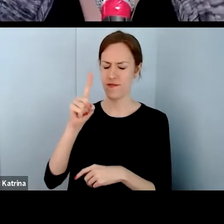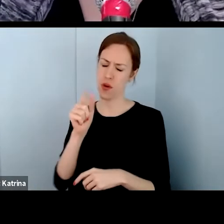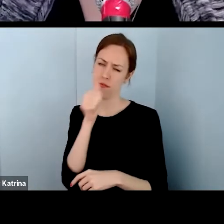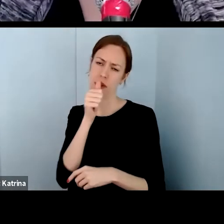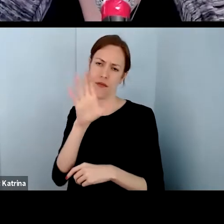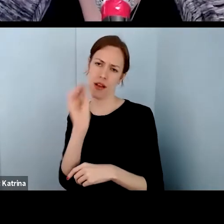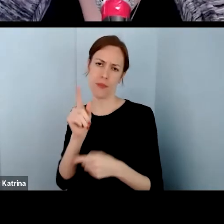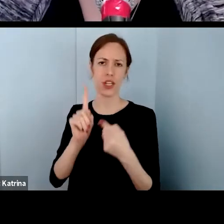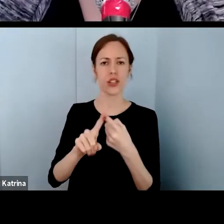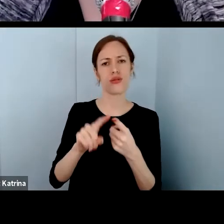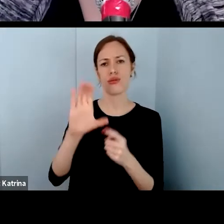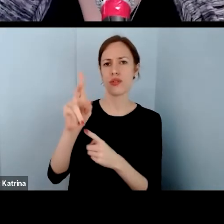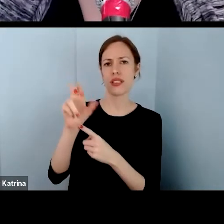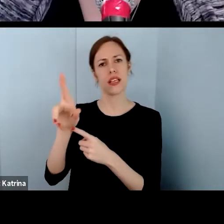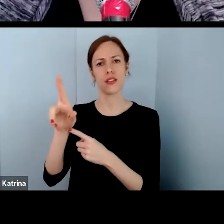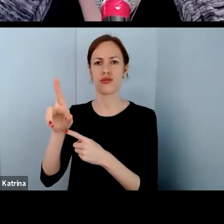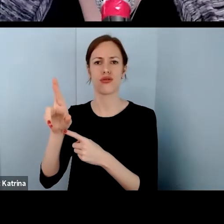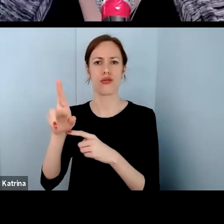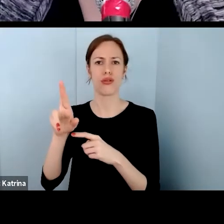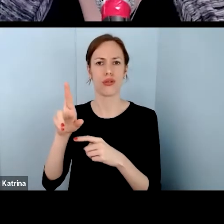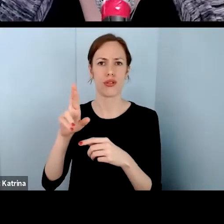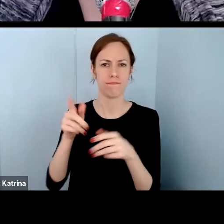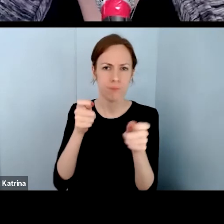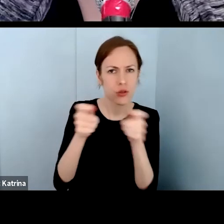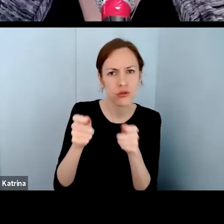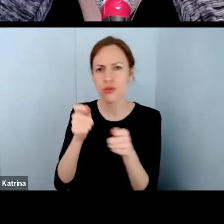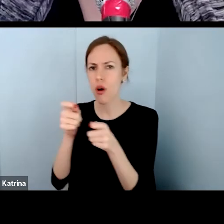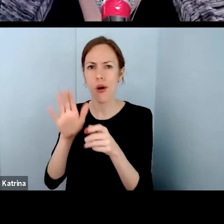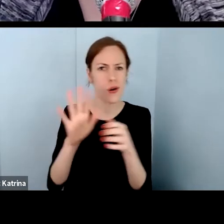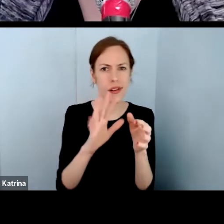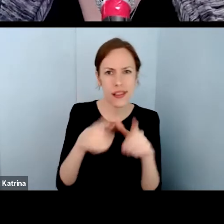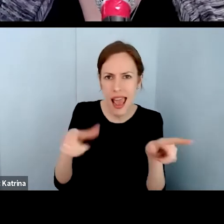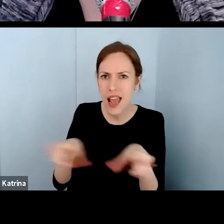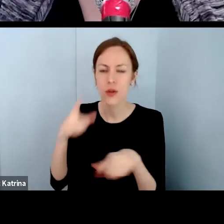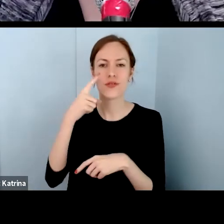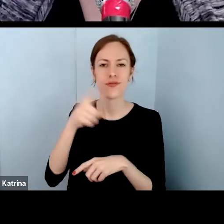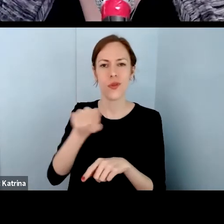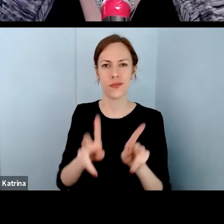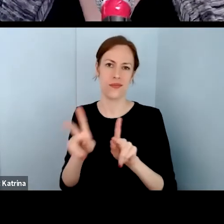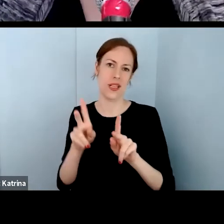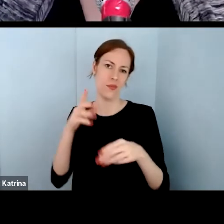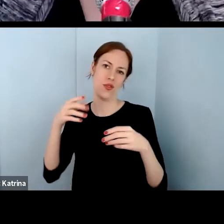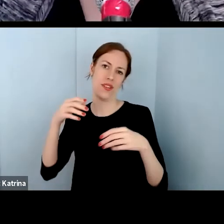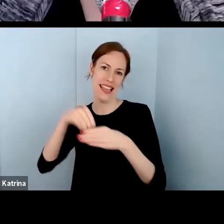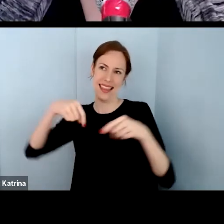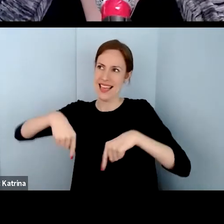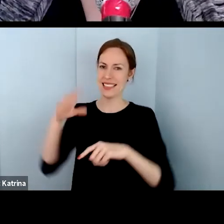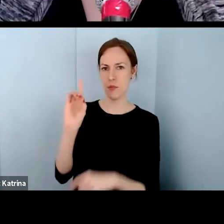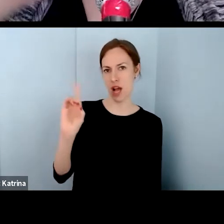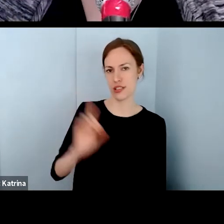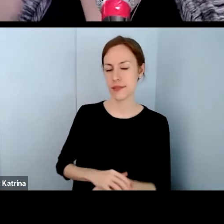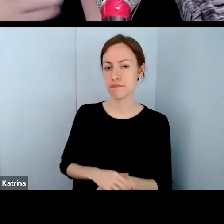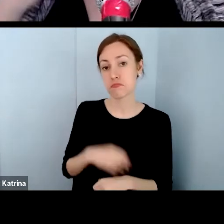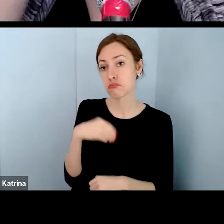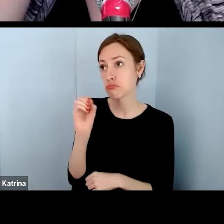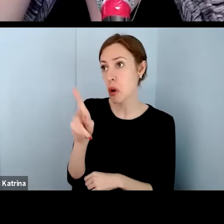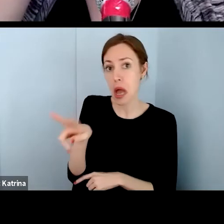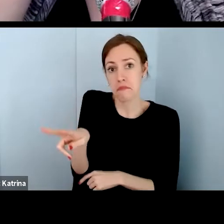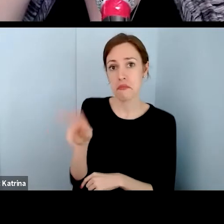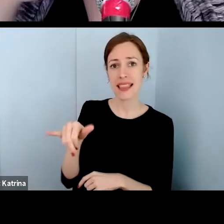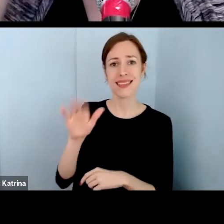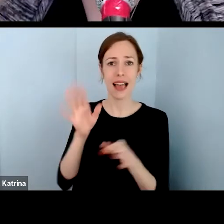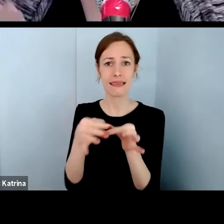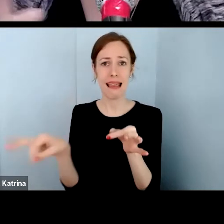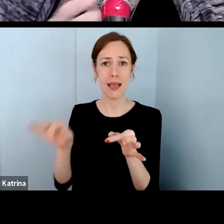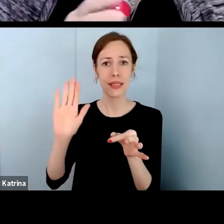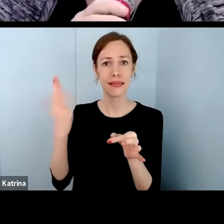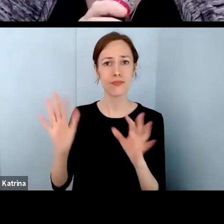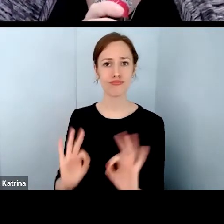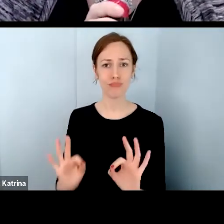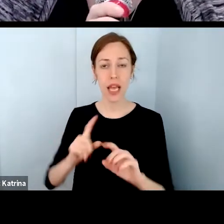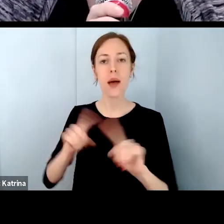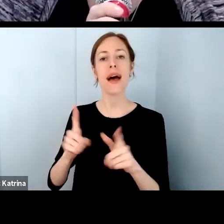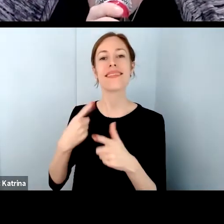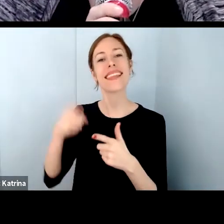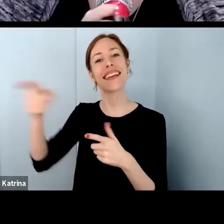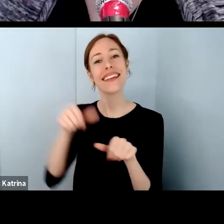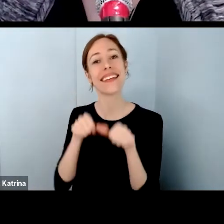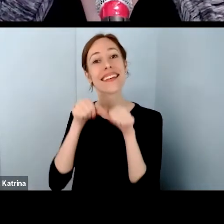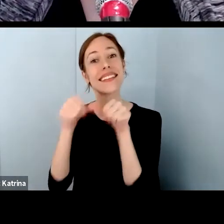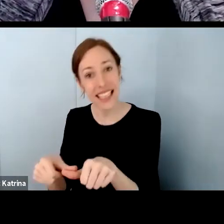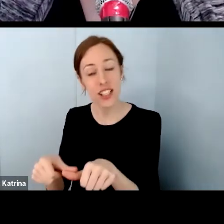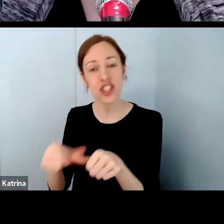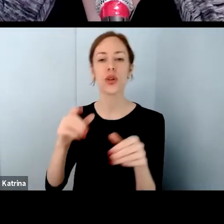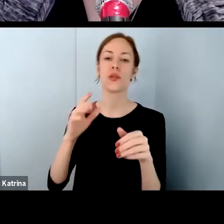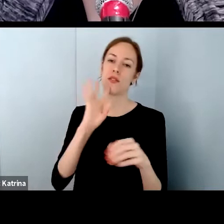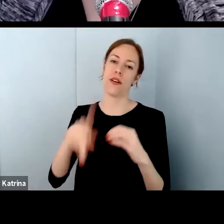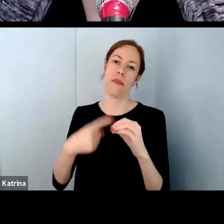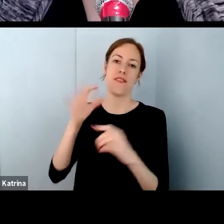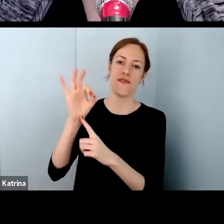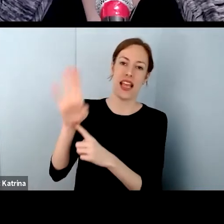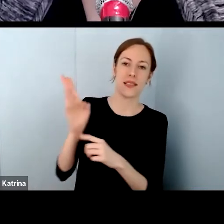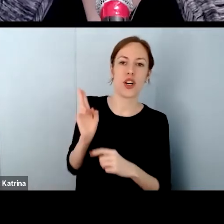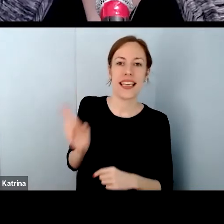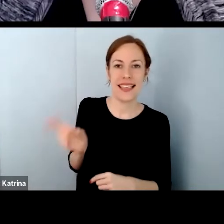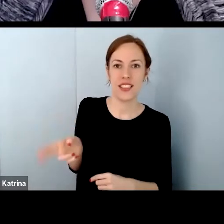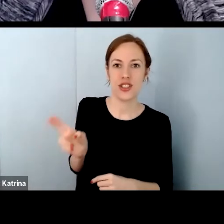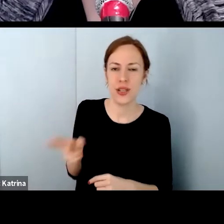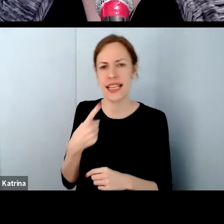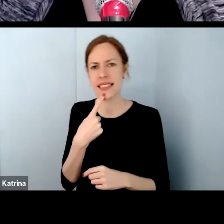Yeah, I don't think so either. like I guess yeah that makes sense like that's pretty flat statement. And then he goes on of course to reinvent the history of Facebook suggesting that it was actually a reaction to the war that was going on and he wanted